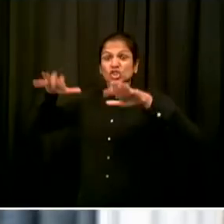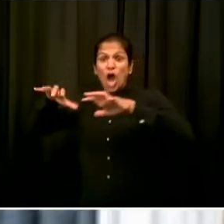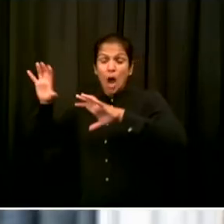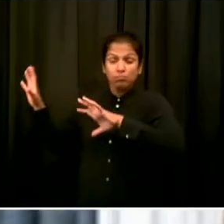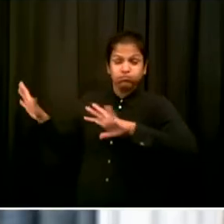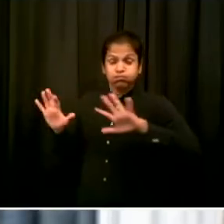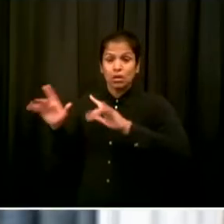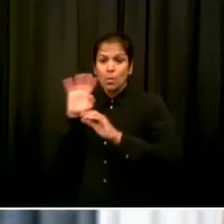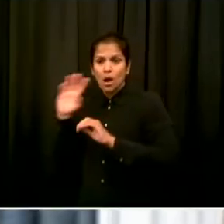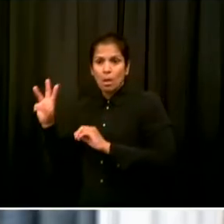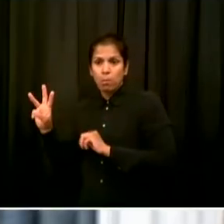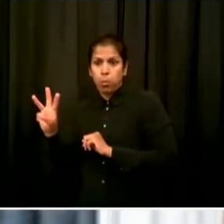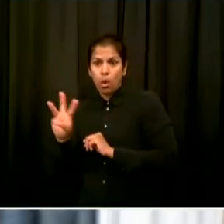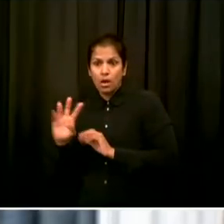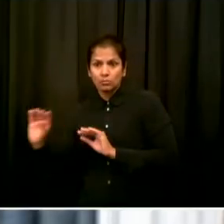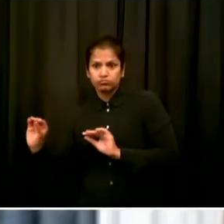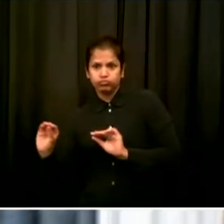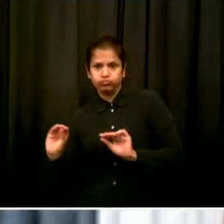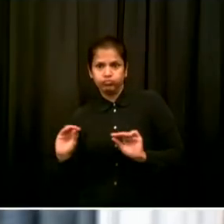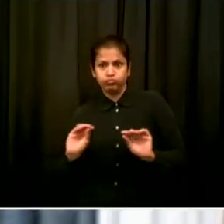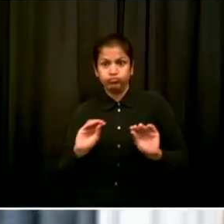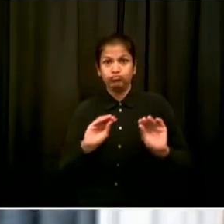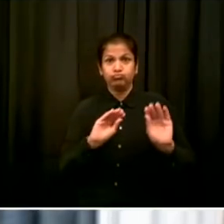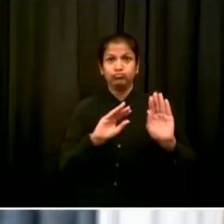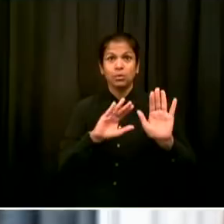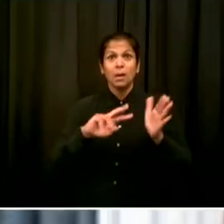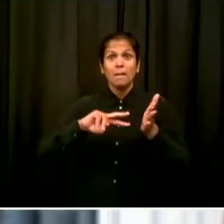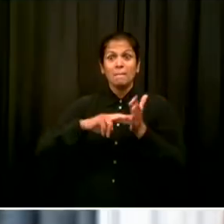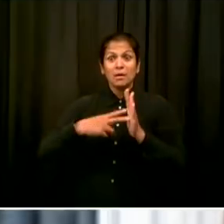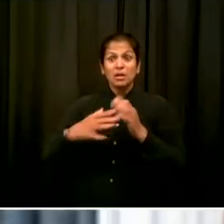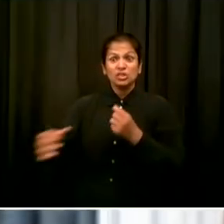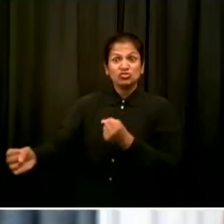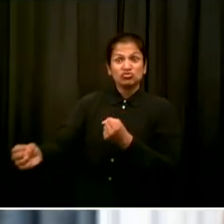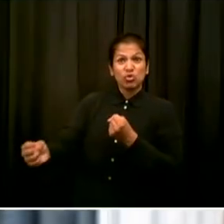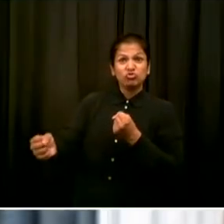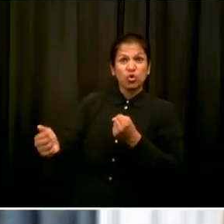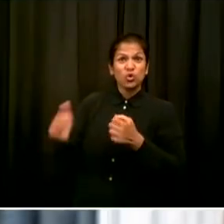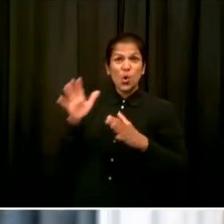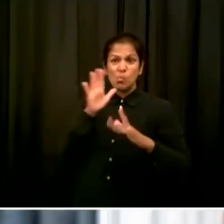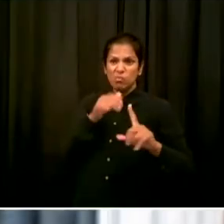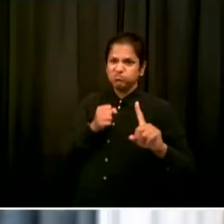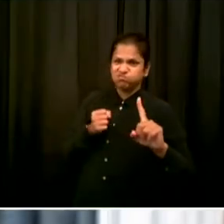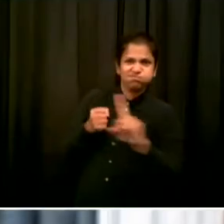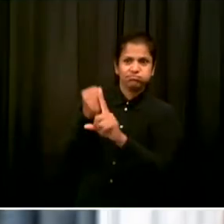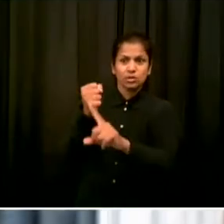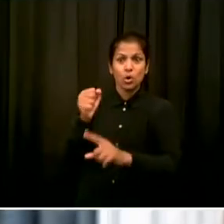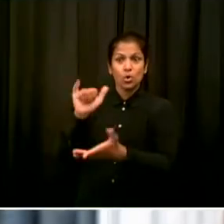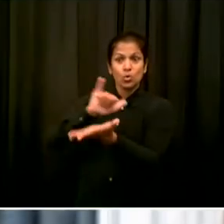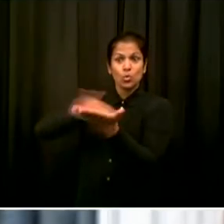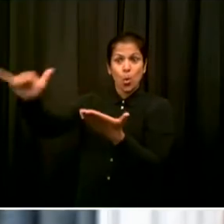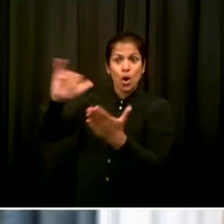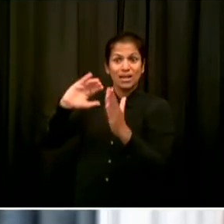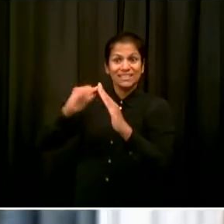HAS SHIFTED A BIT TO THE WEST. THIS MEANS THAT THE STRONGEST WIND BAND WE ARE GOING TO SEE IF